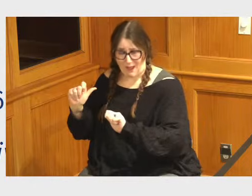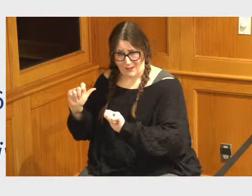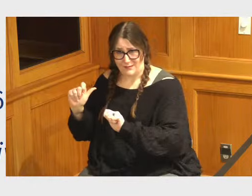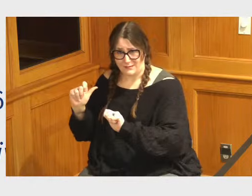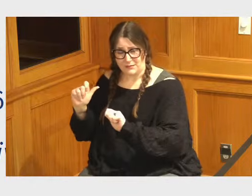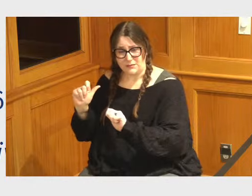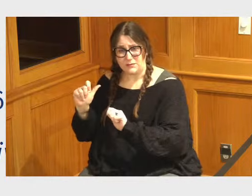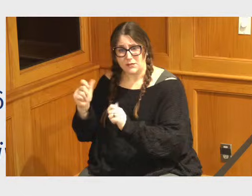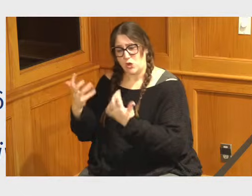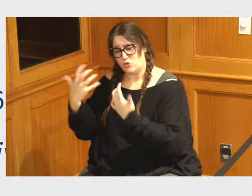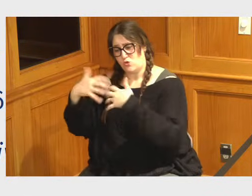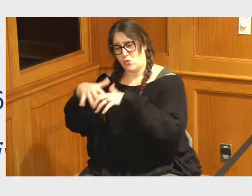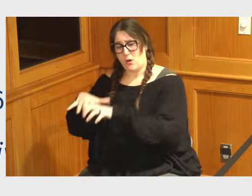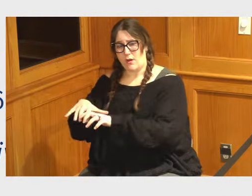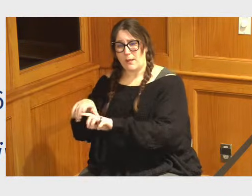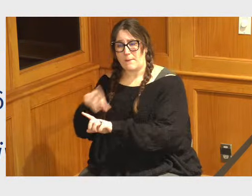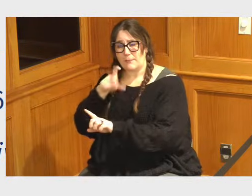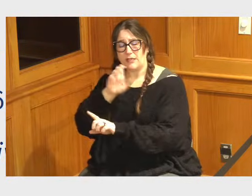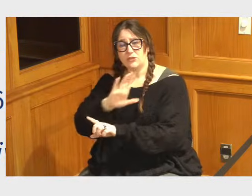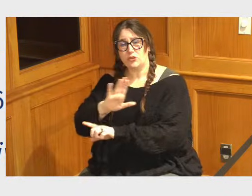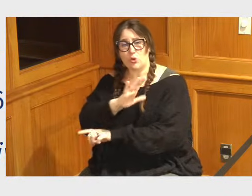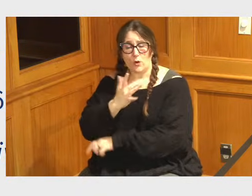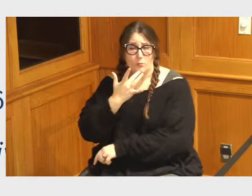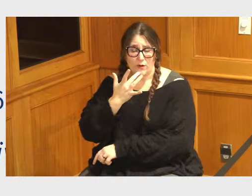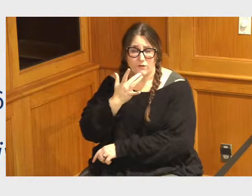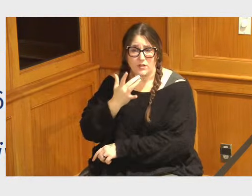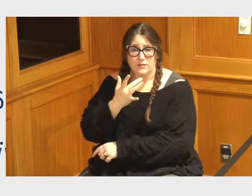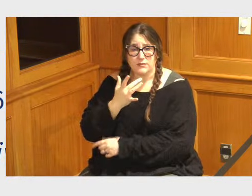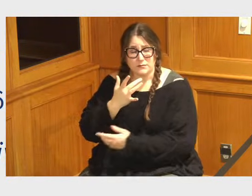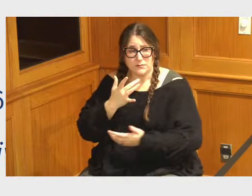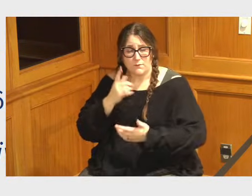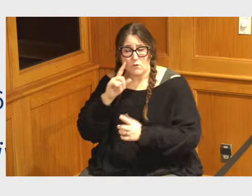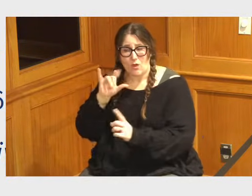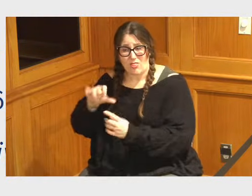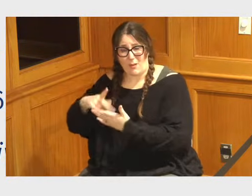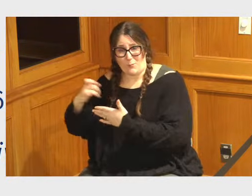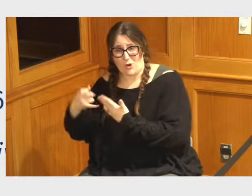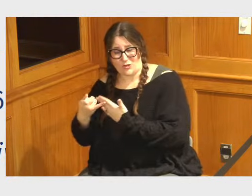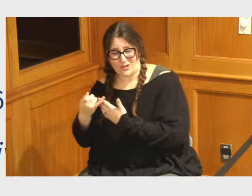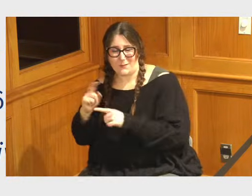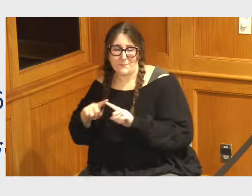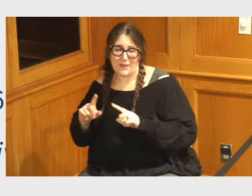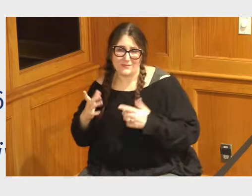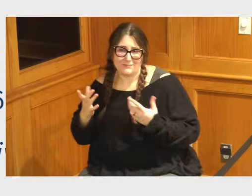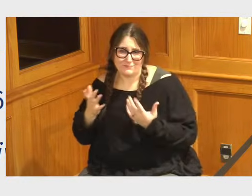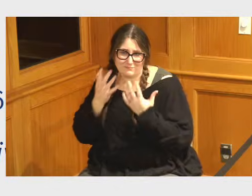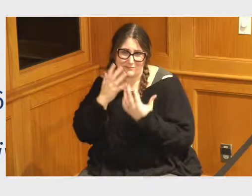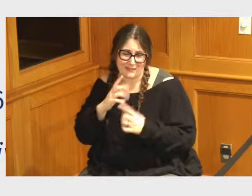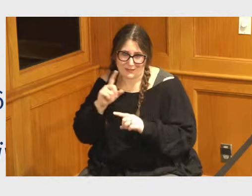the focus that you all have given to this. Okay. stepping back for a second, those are what we're